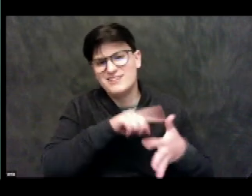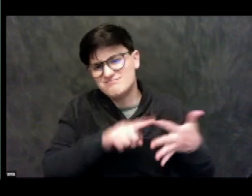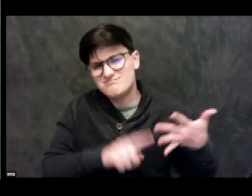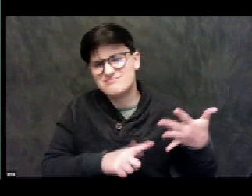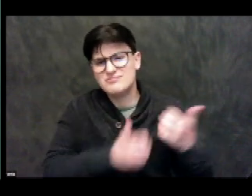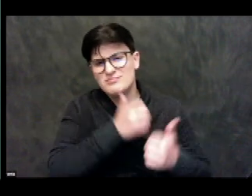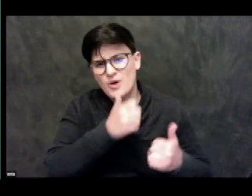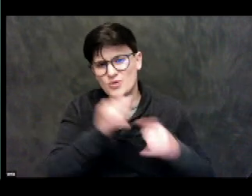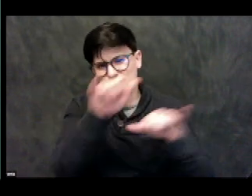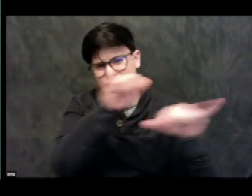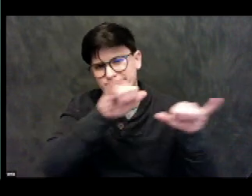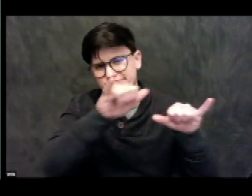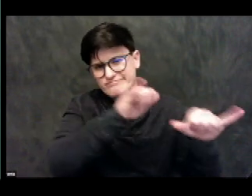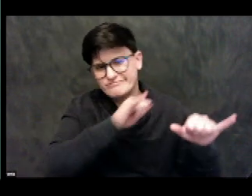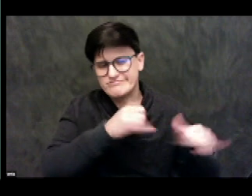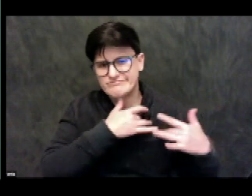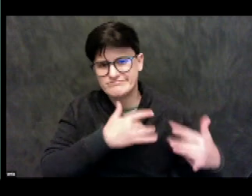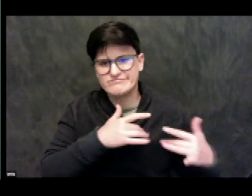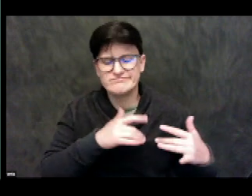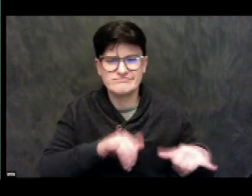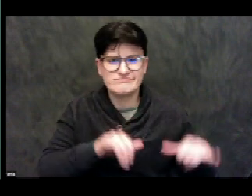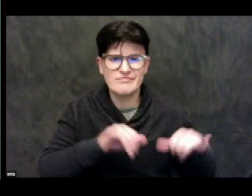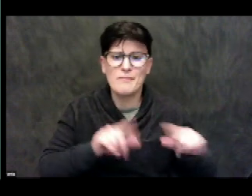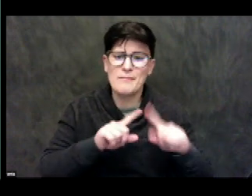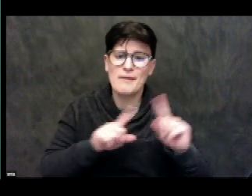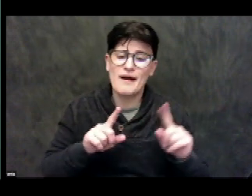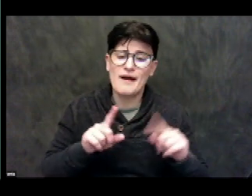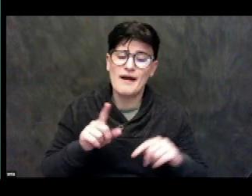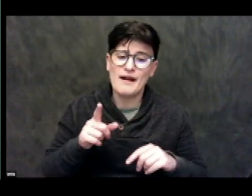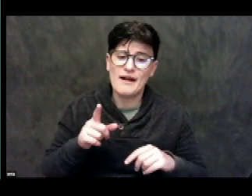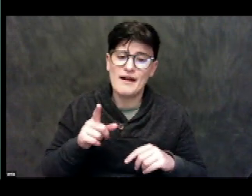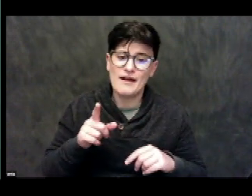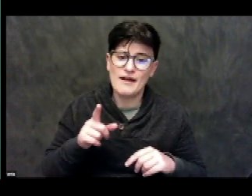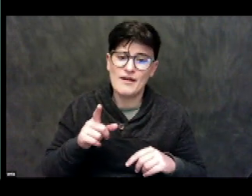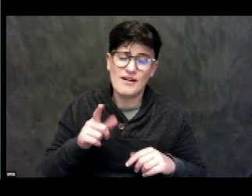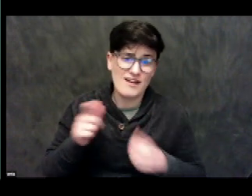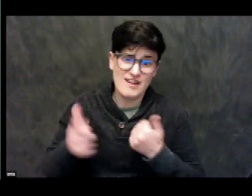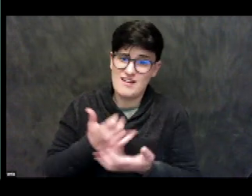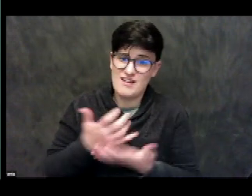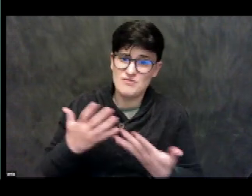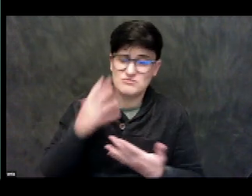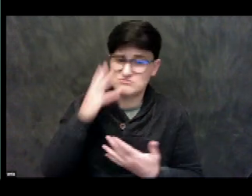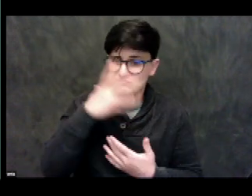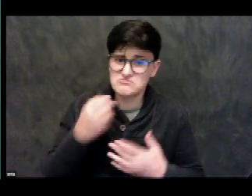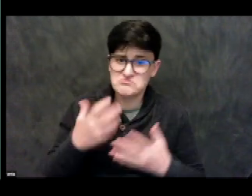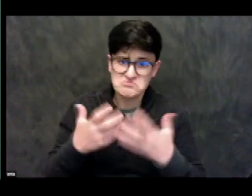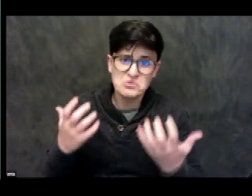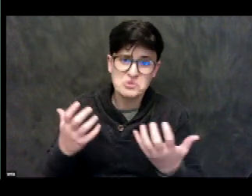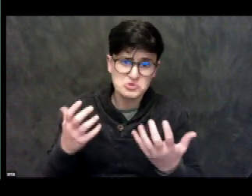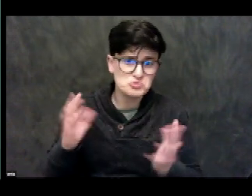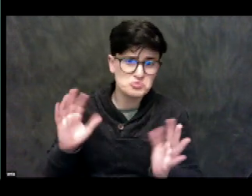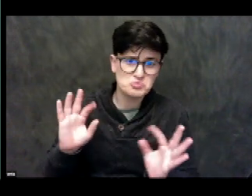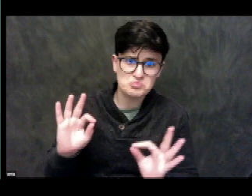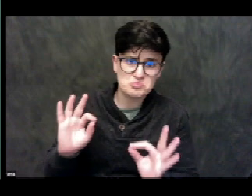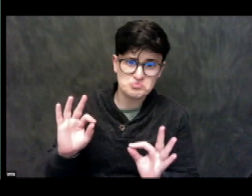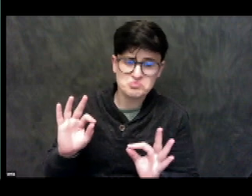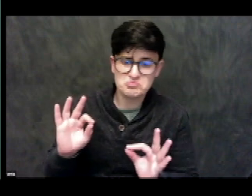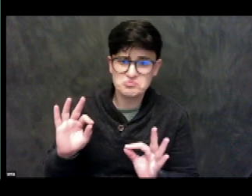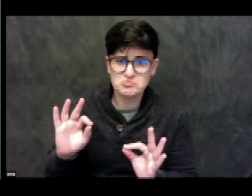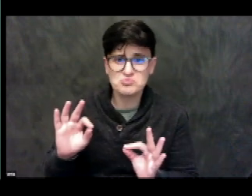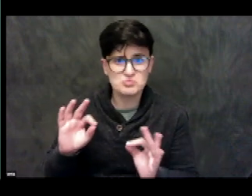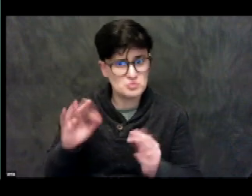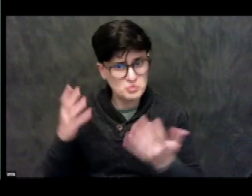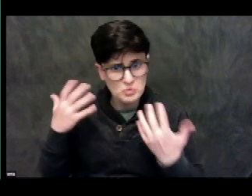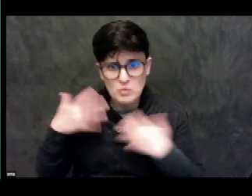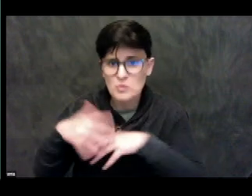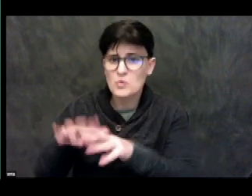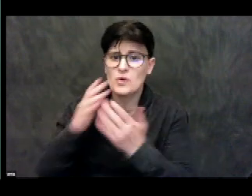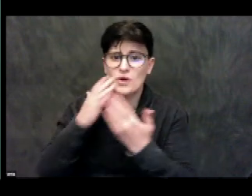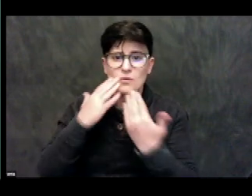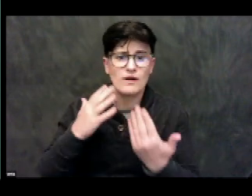But everything pretty much went went well, I guess.